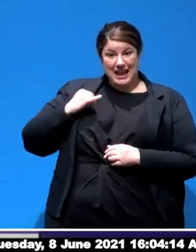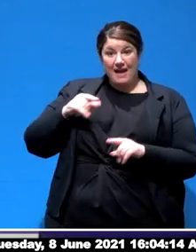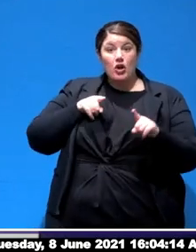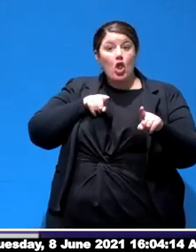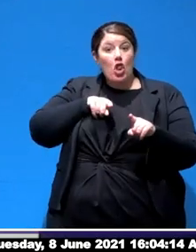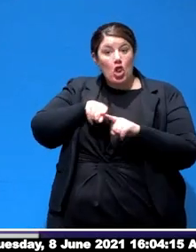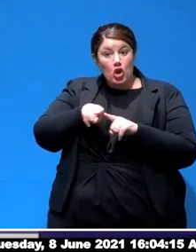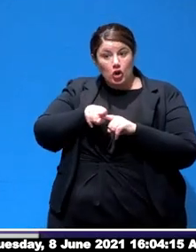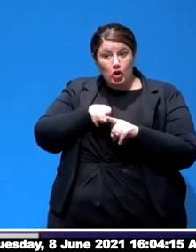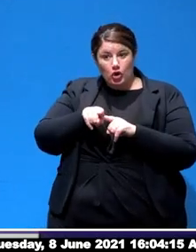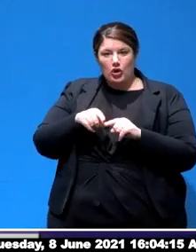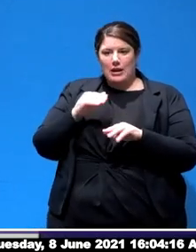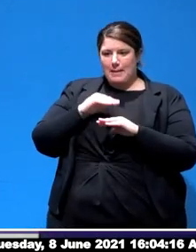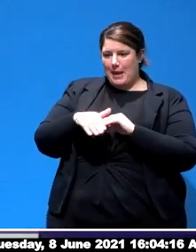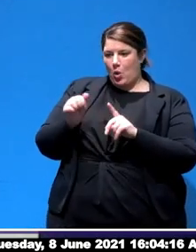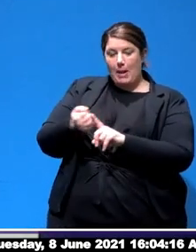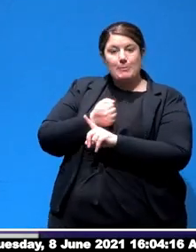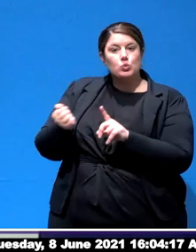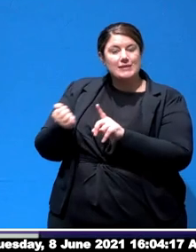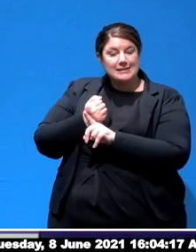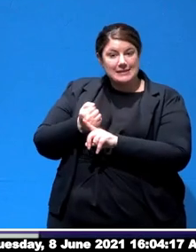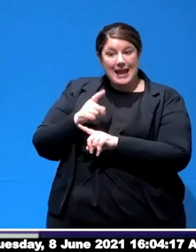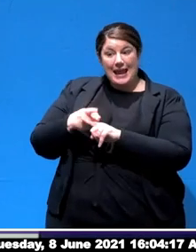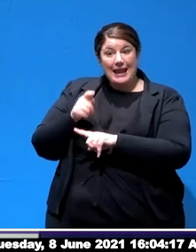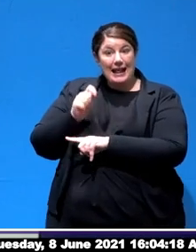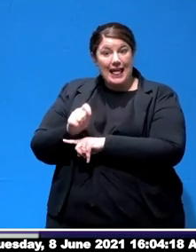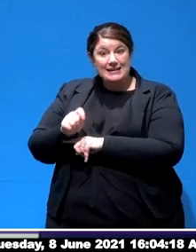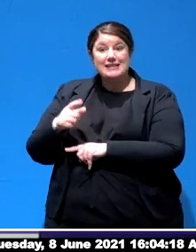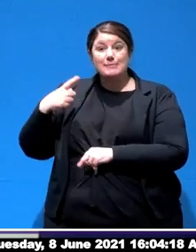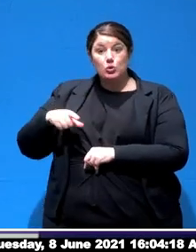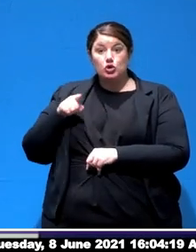name all forms of abuse and neglect is because you talk to them at their